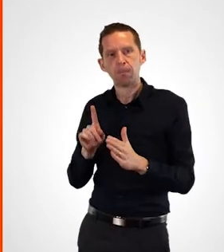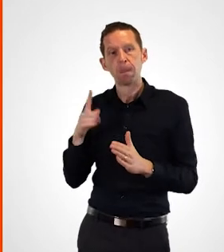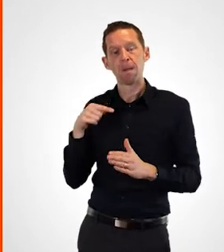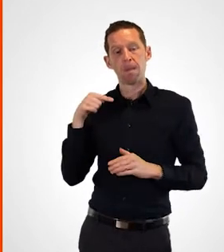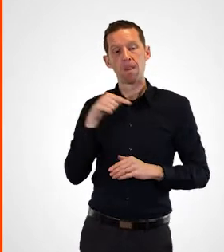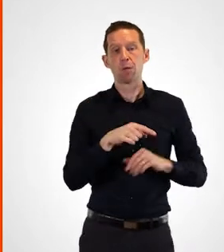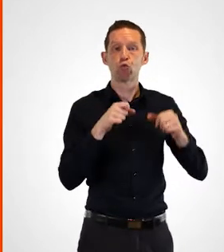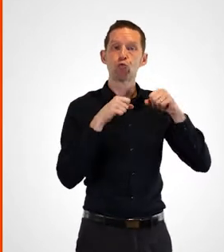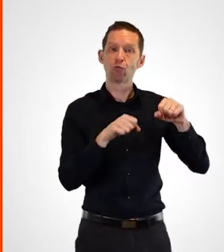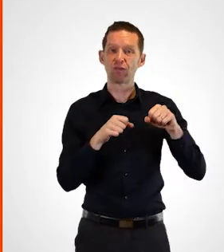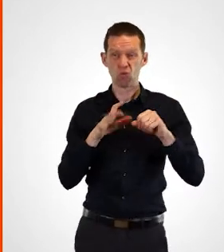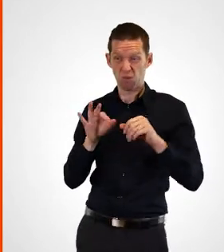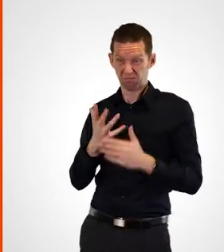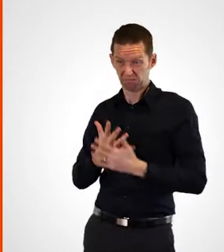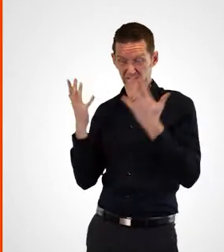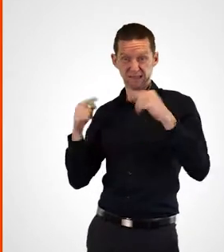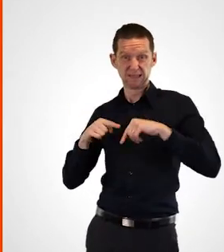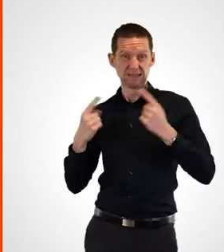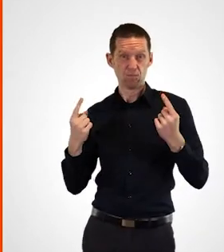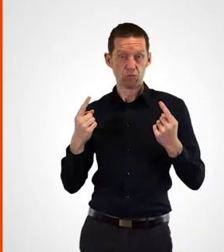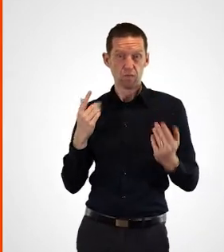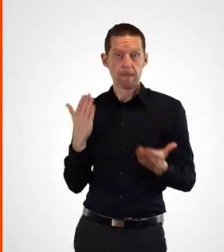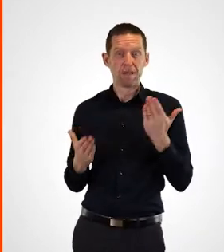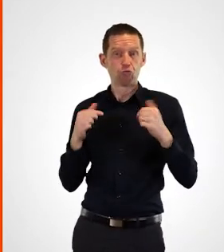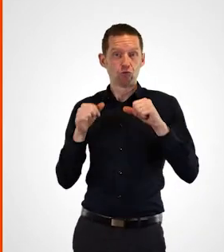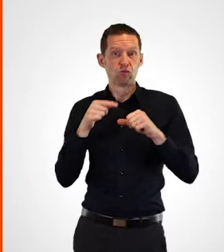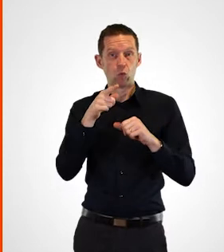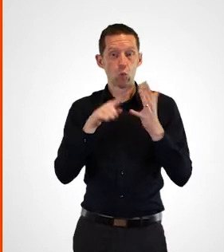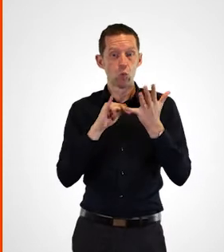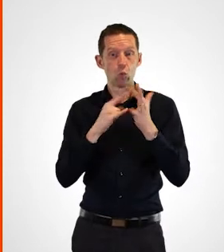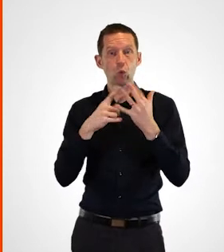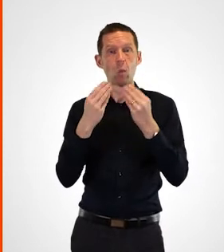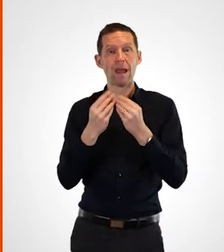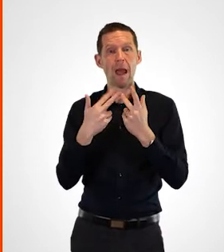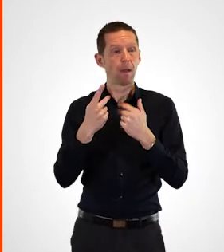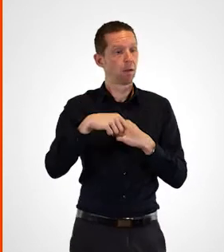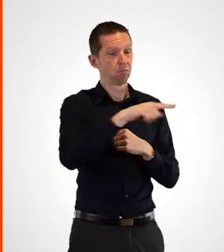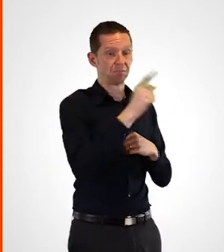those strategies aren't as different as we would think from strategies you would use with other struggling learners.